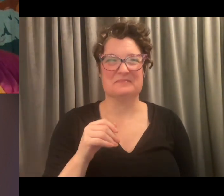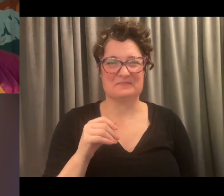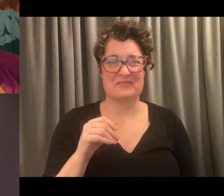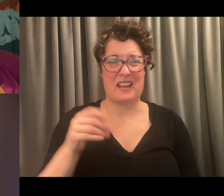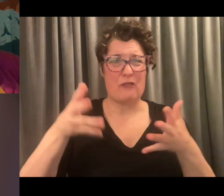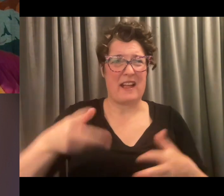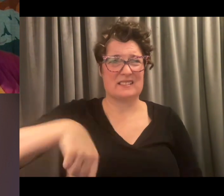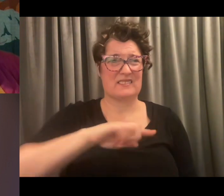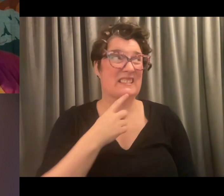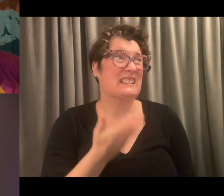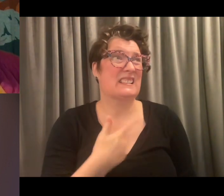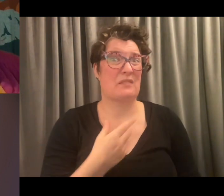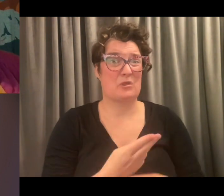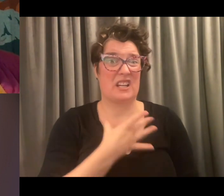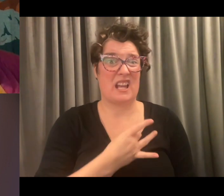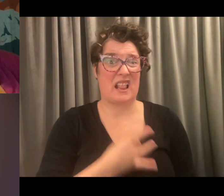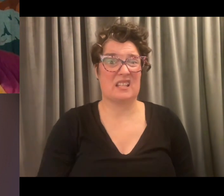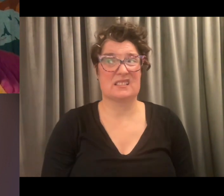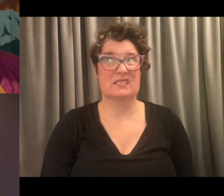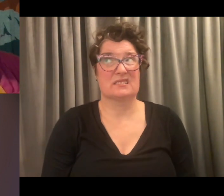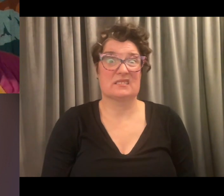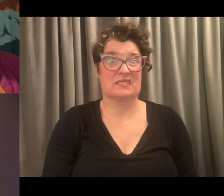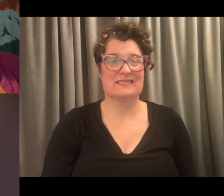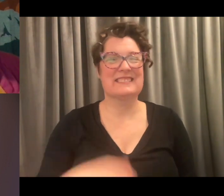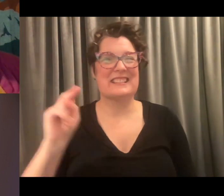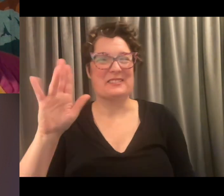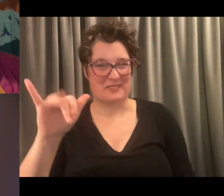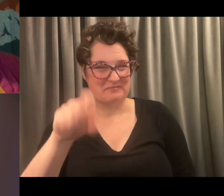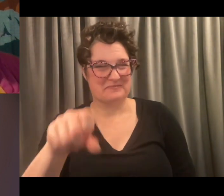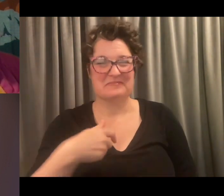Nomy: Yeah, I'm definitely gonna send this list to my Omer Oracle